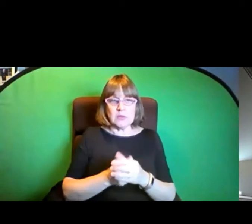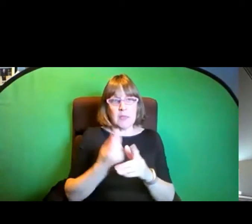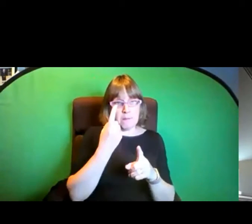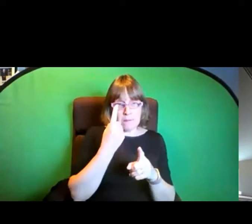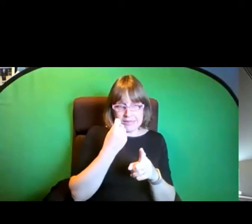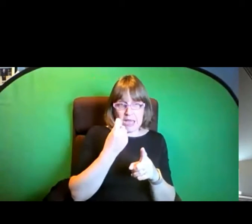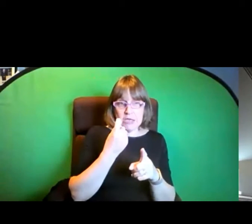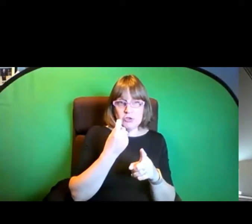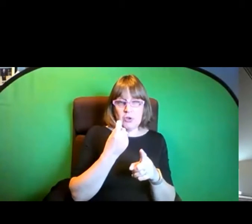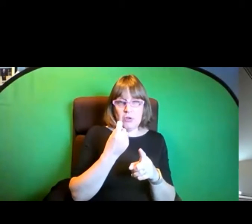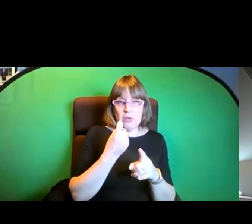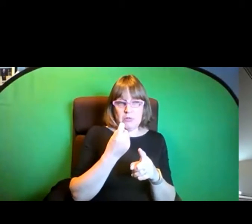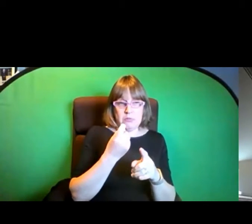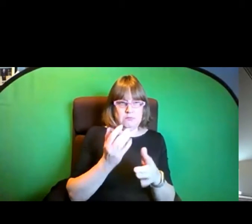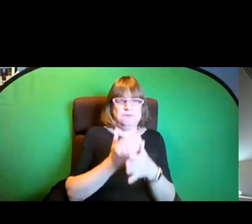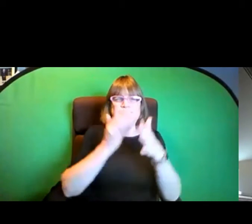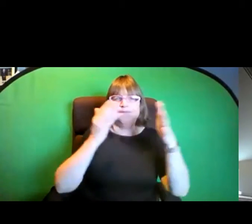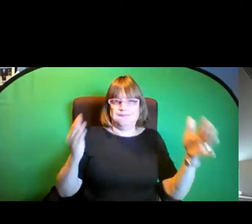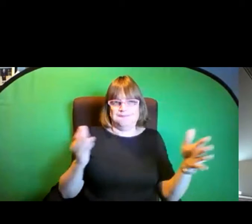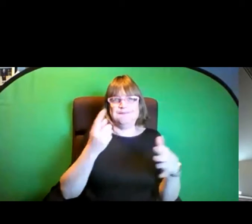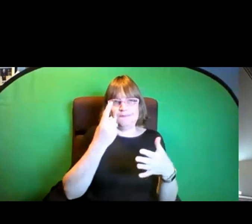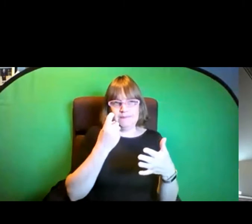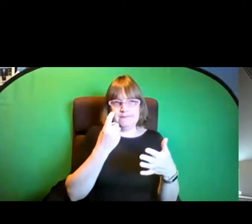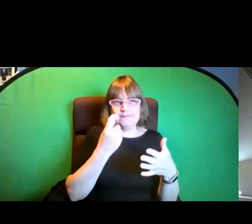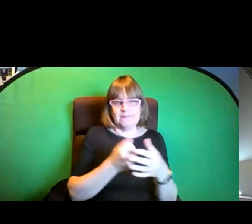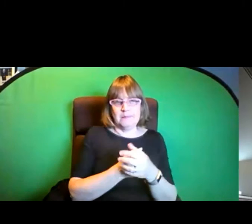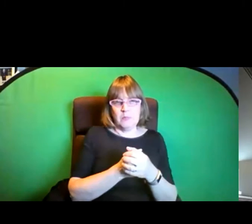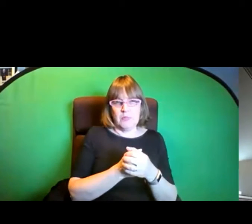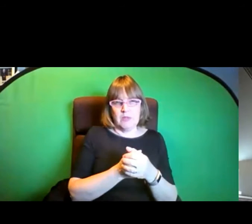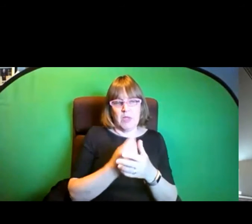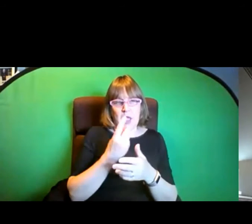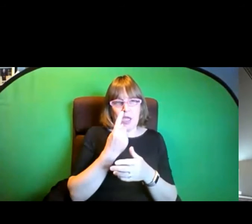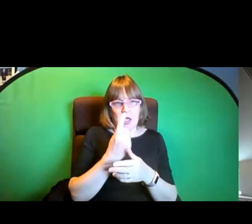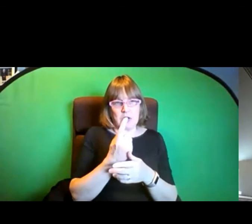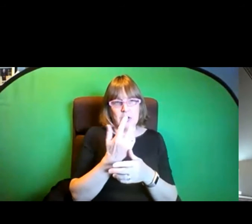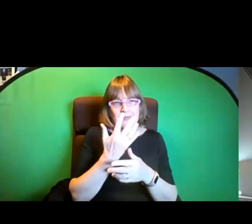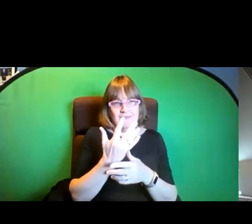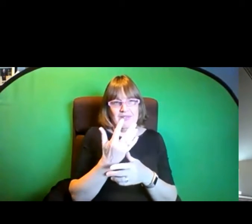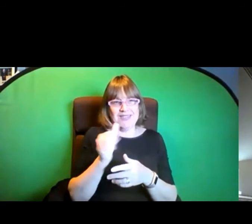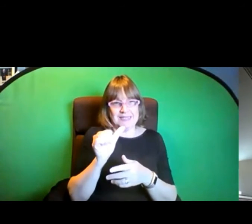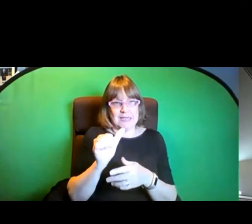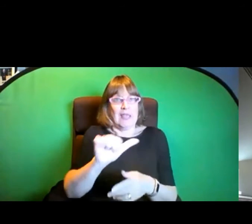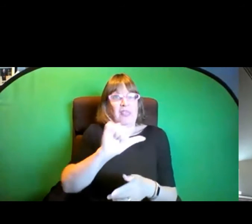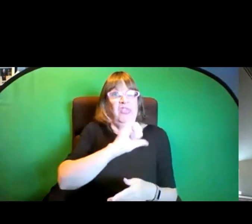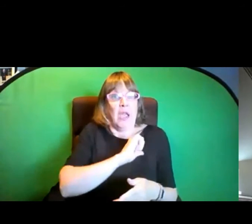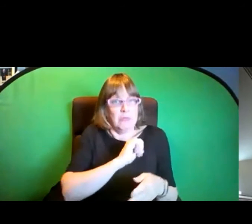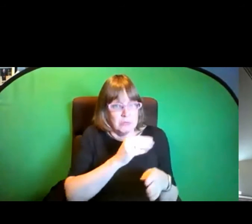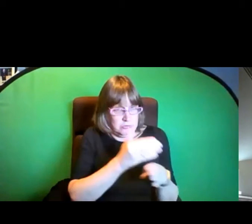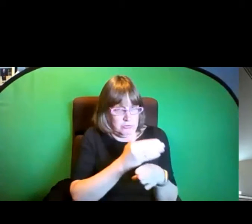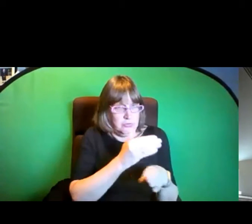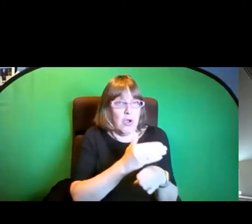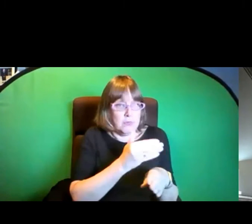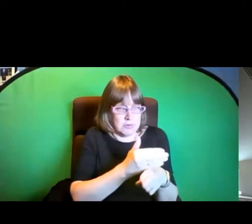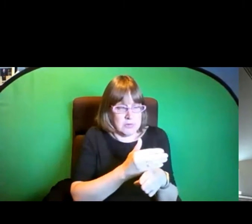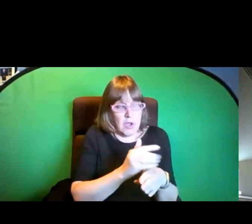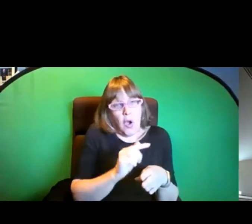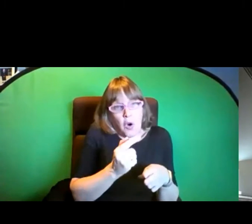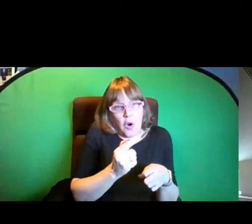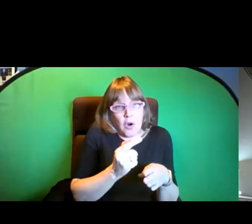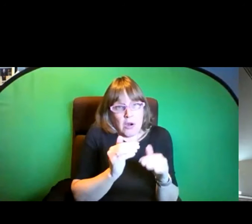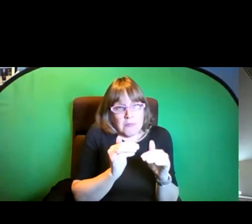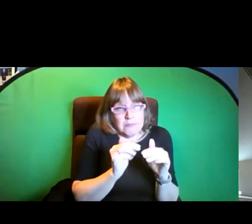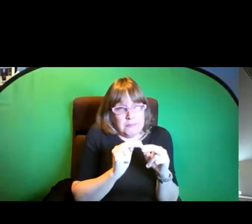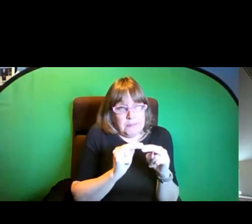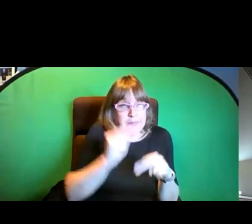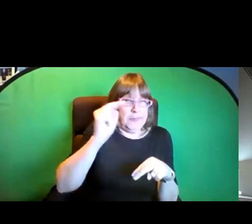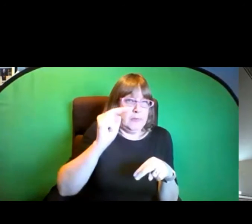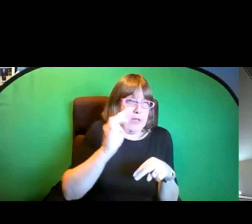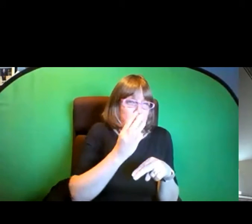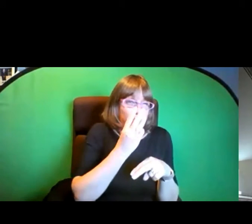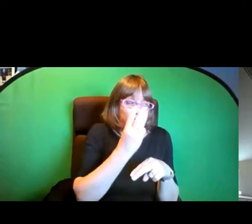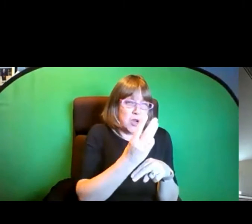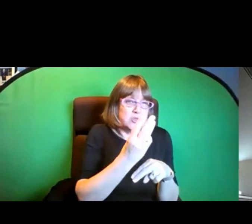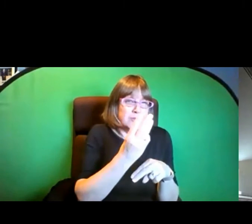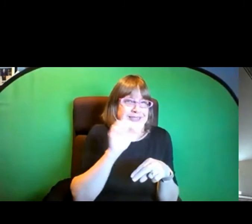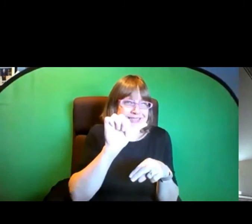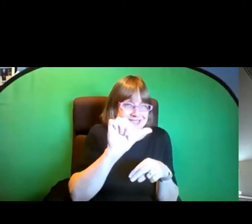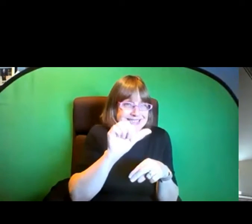there's a significant potential for 156 000 jobs or even as high as 367 000 jobs so that's a very